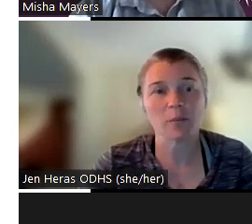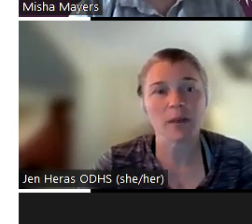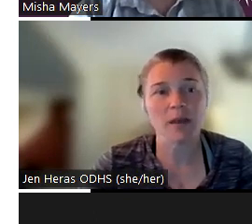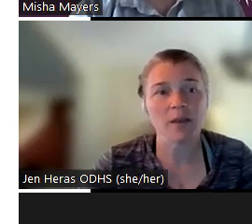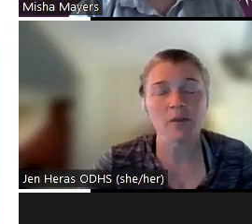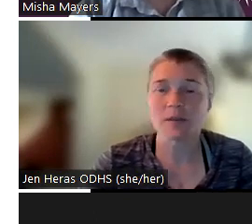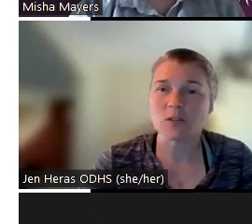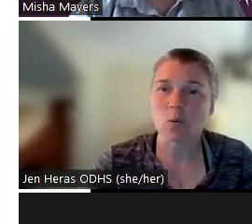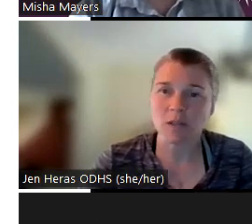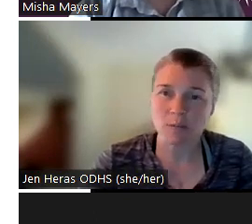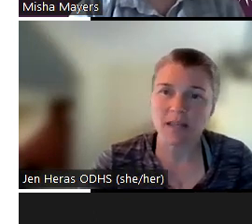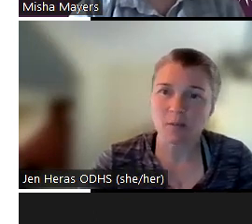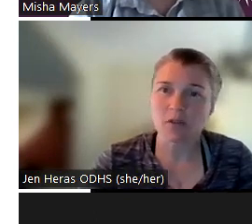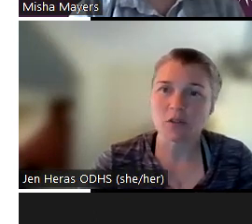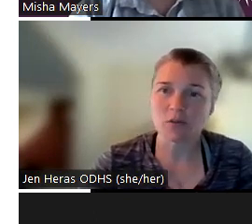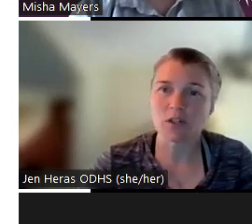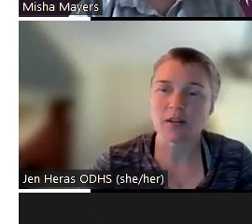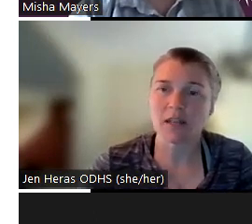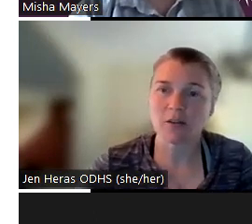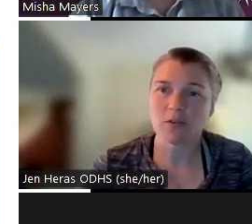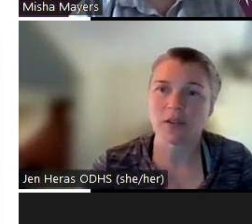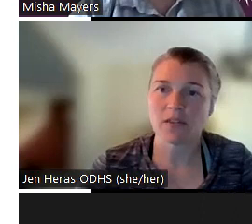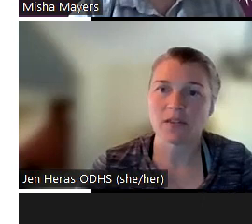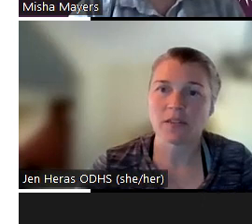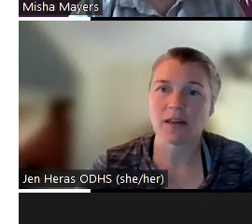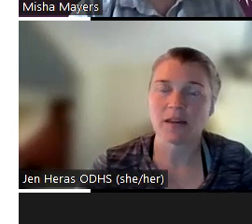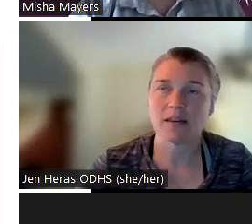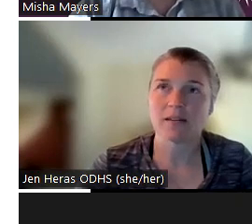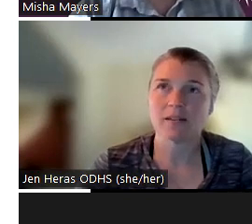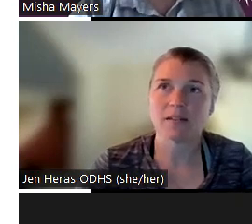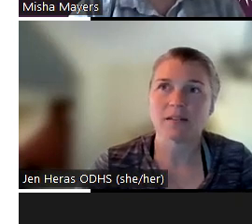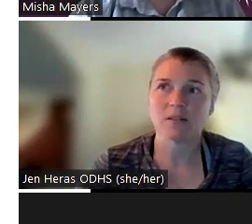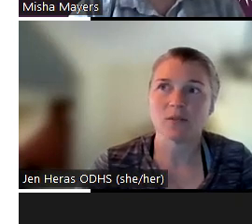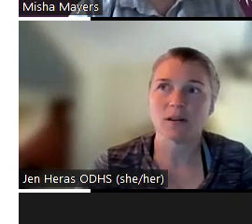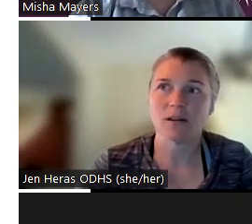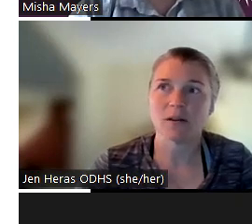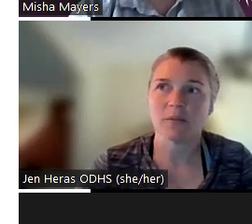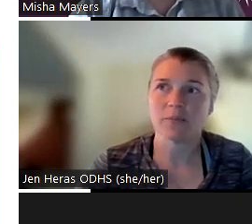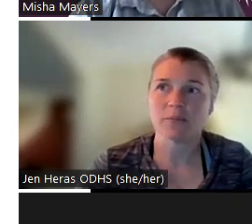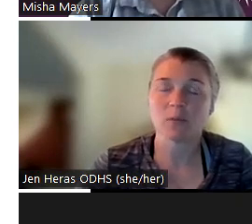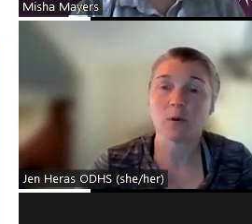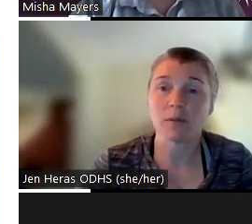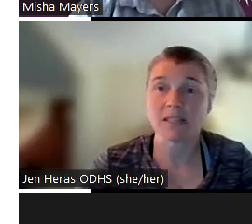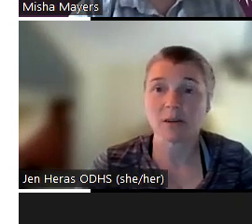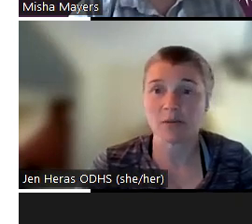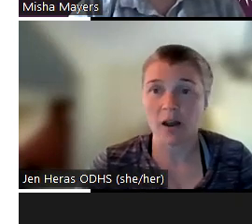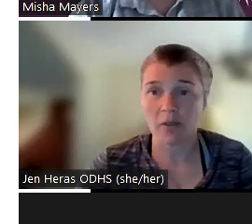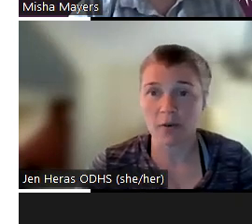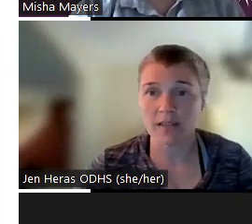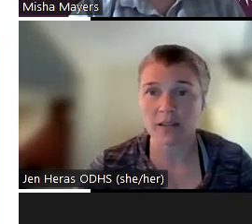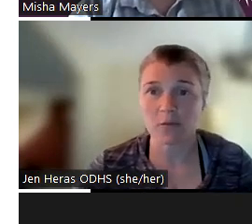FAMILIES ONLY BEING ABLE TO USE CHILDCARE FOR THE PURPOSES THAT WE'VE AUTHORIZED, LIKE